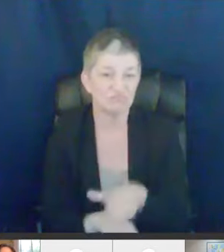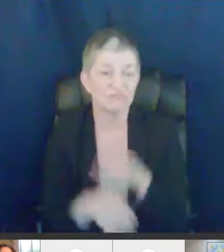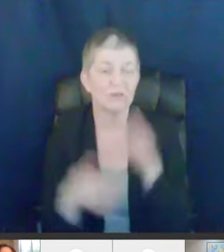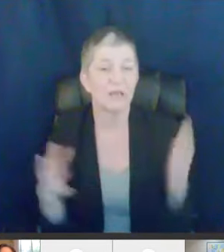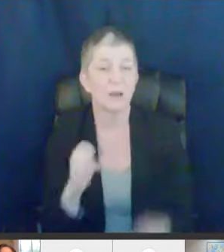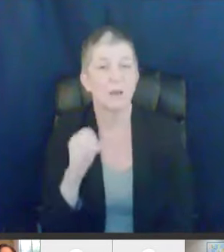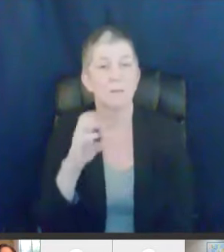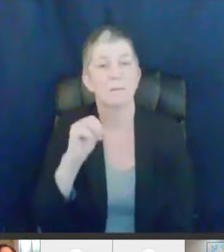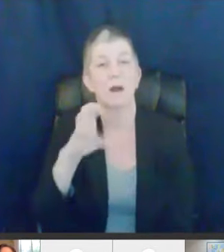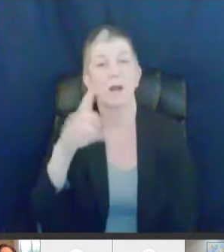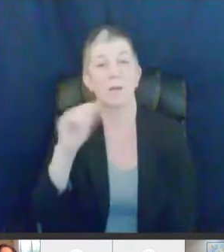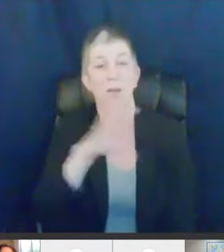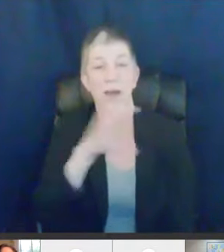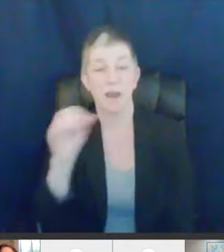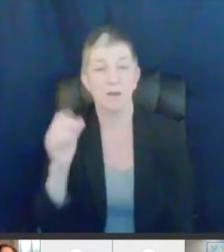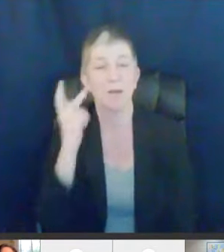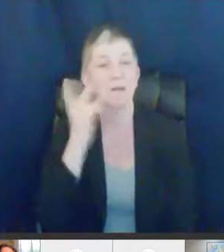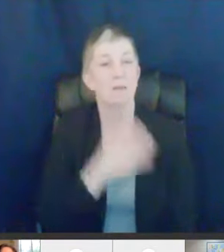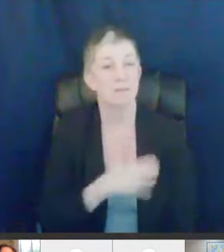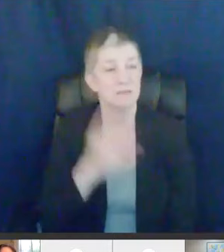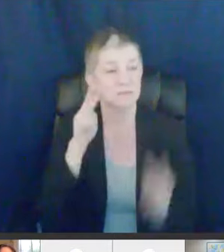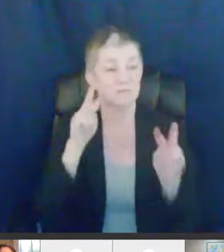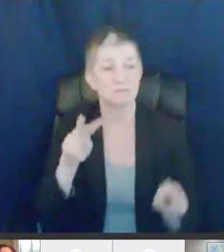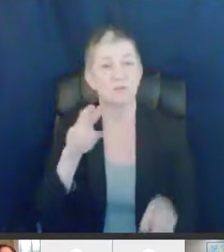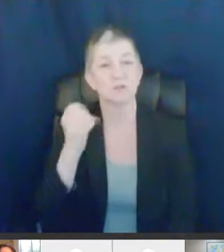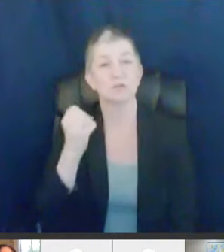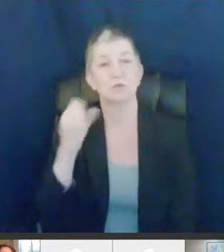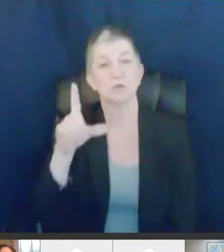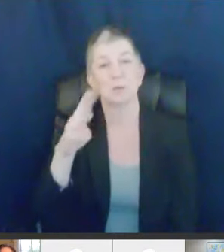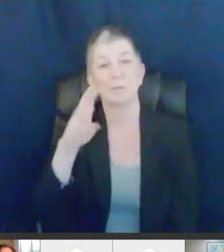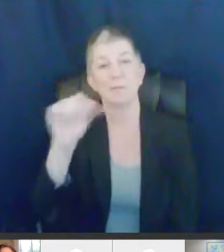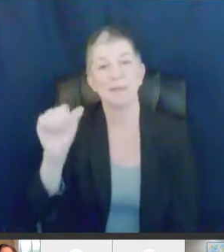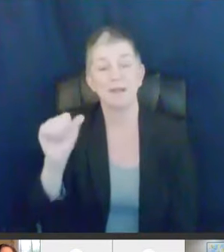check our social media sites over weekend there will be a virtual online